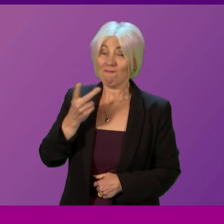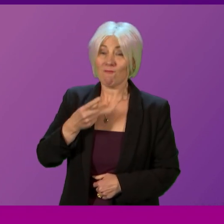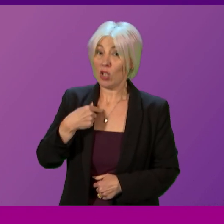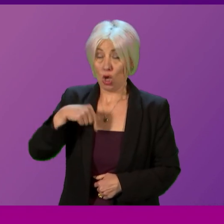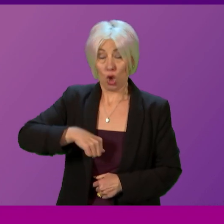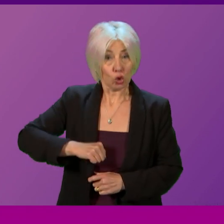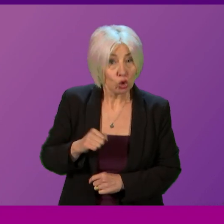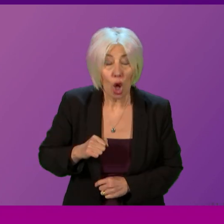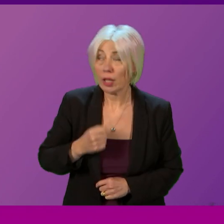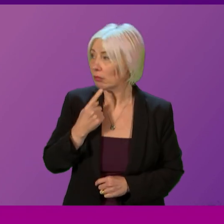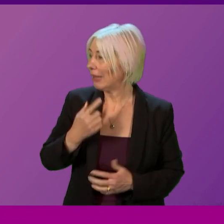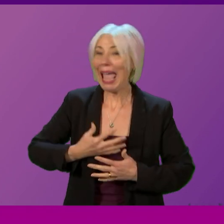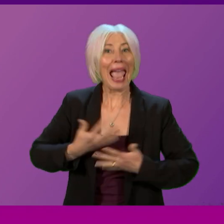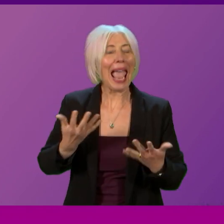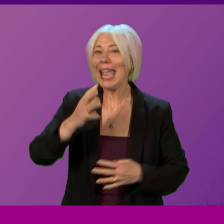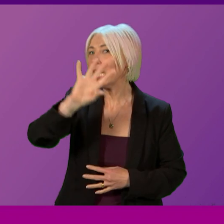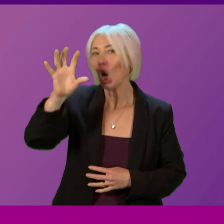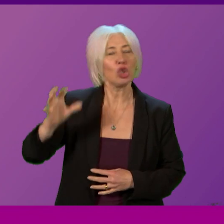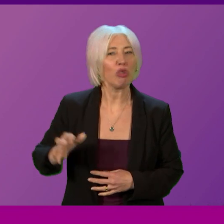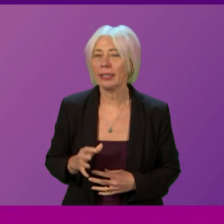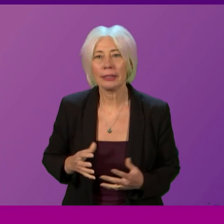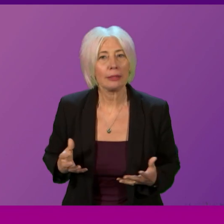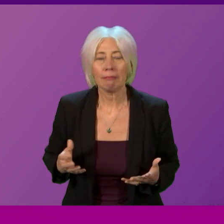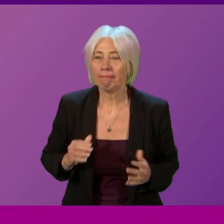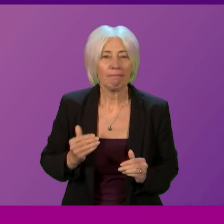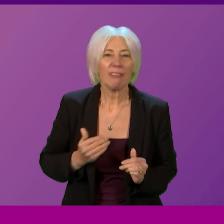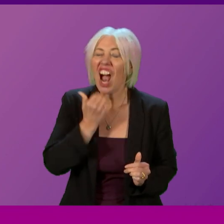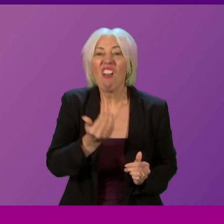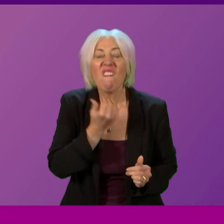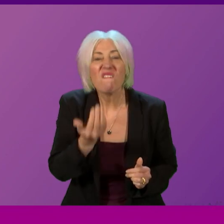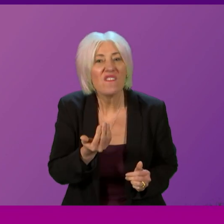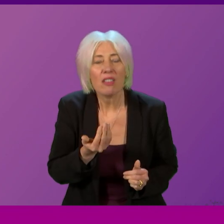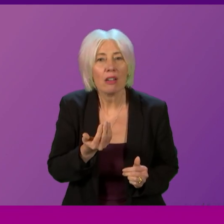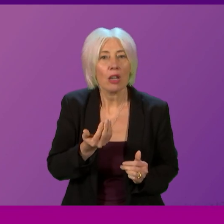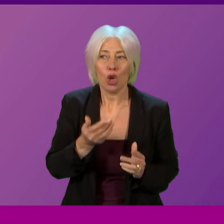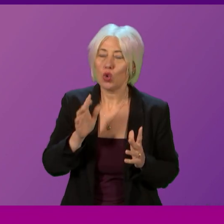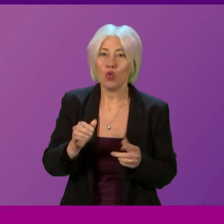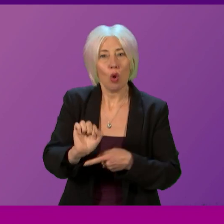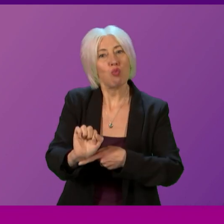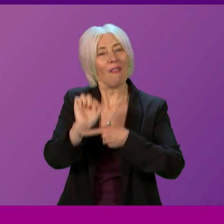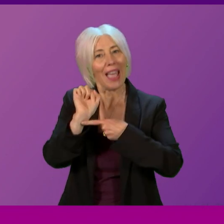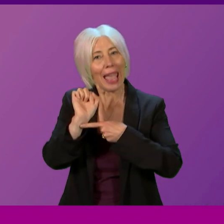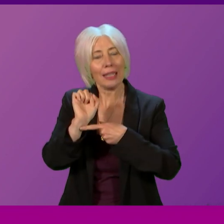country, for that matter—yet does enough when it comes to preventing and responding